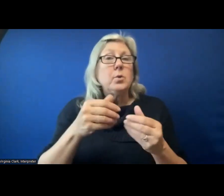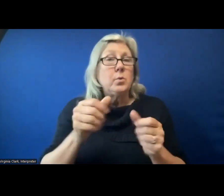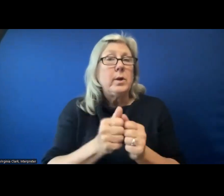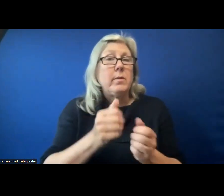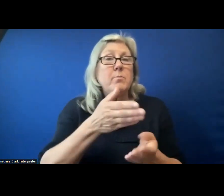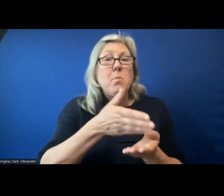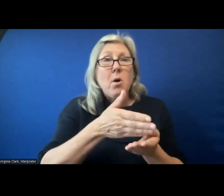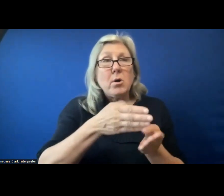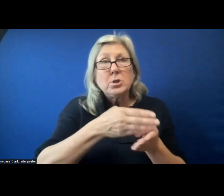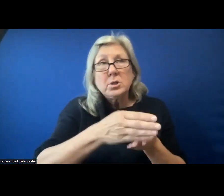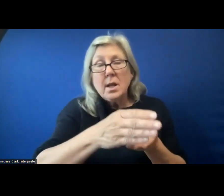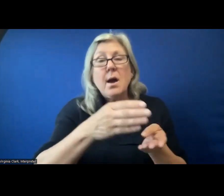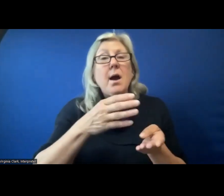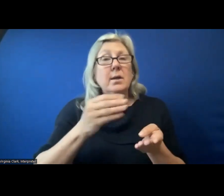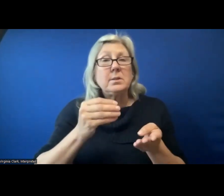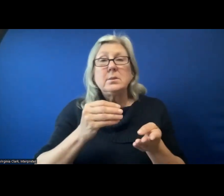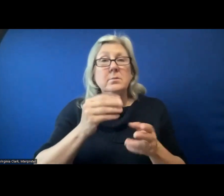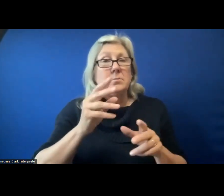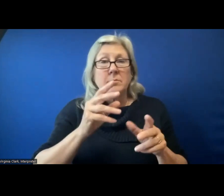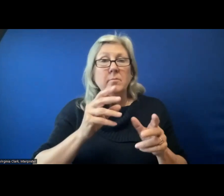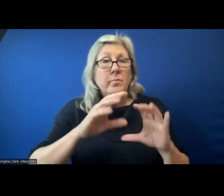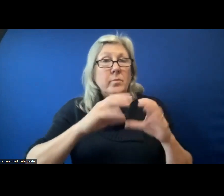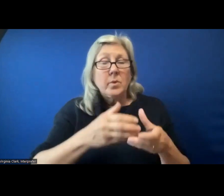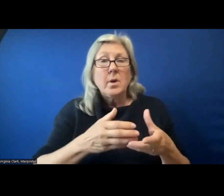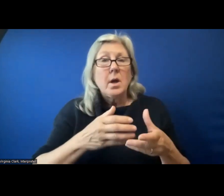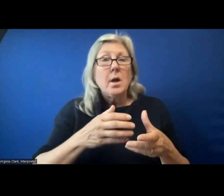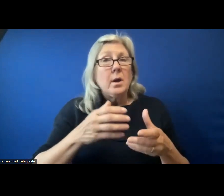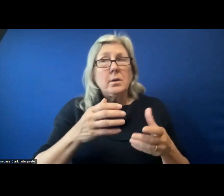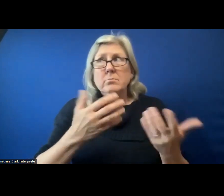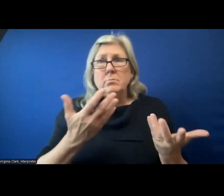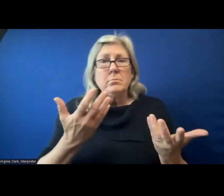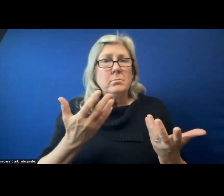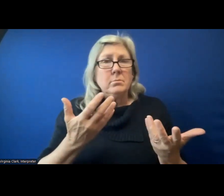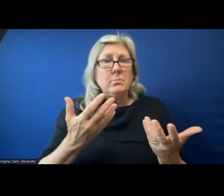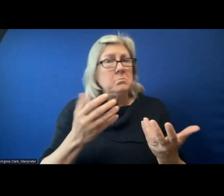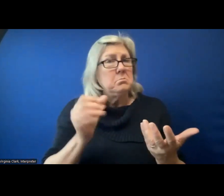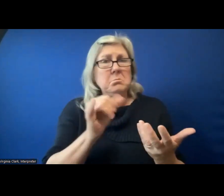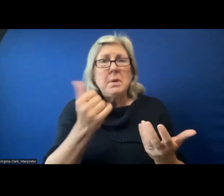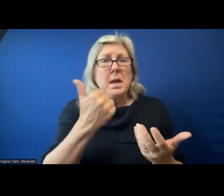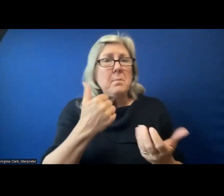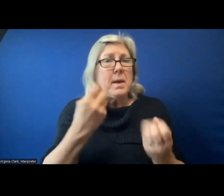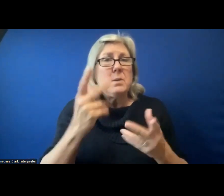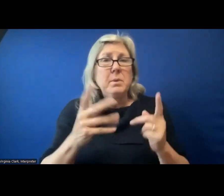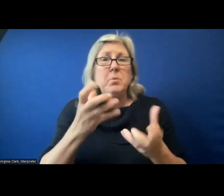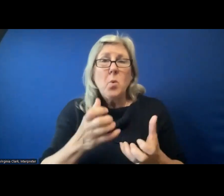people who want the equal treatment of humans. At the same time, the development of principles